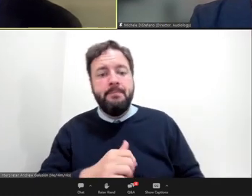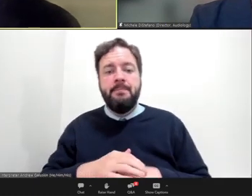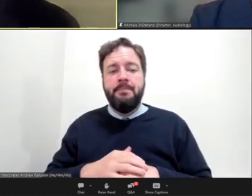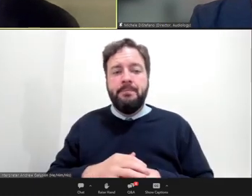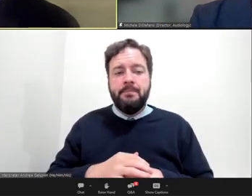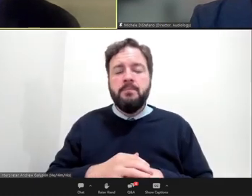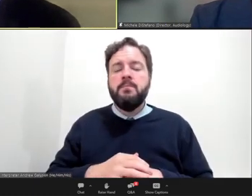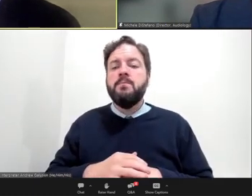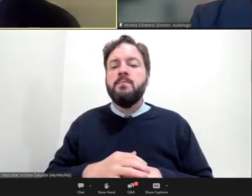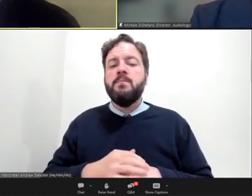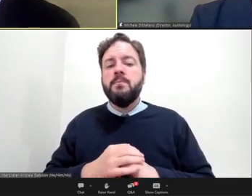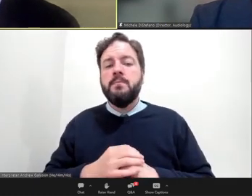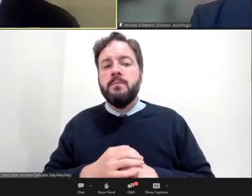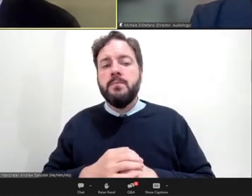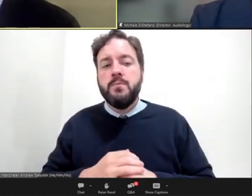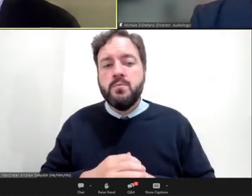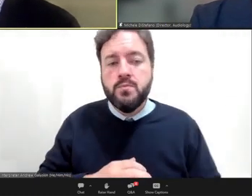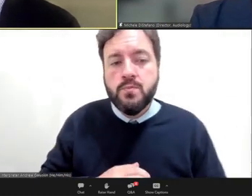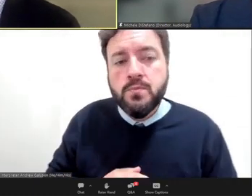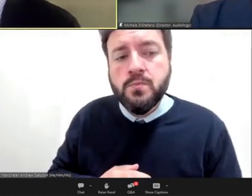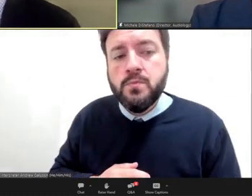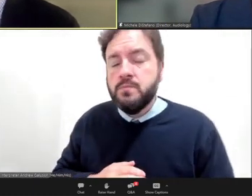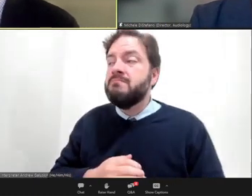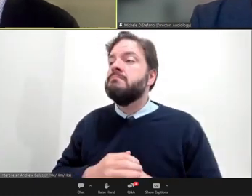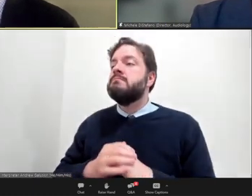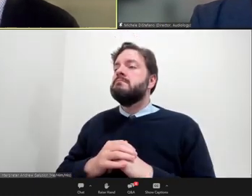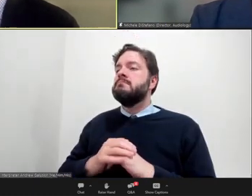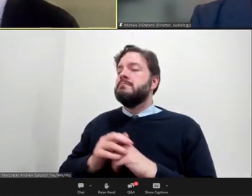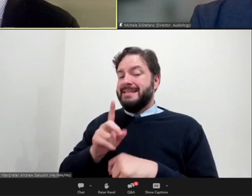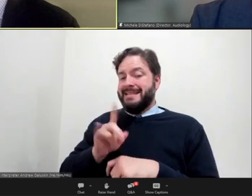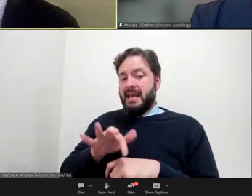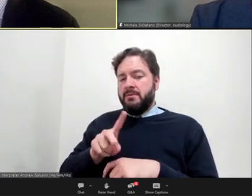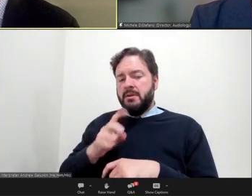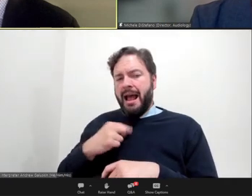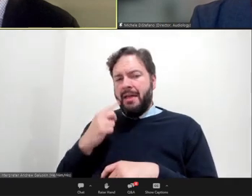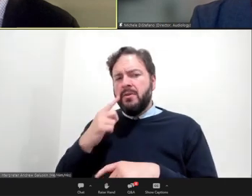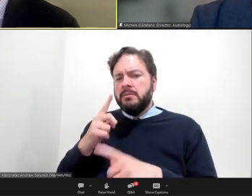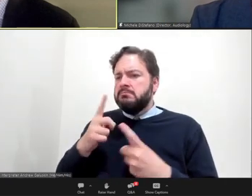I think... There's probably different routines based on how long they've been followed